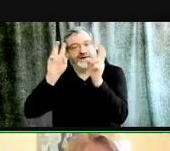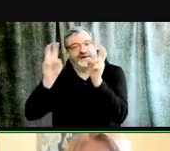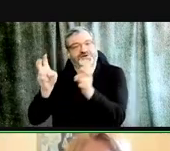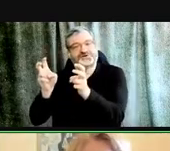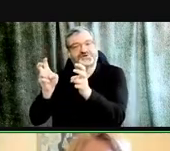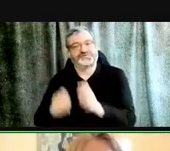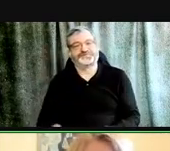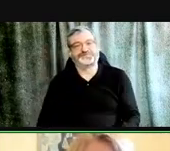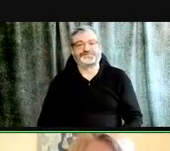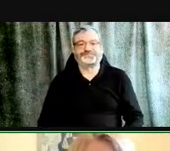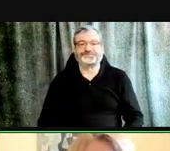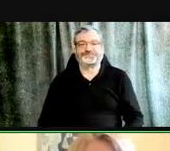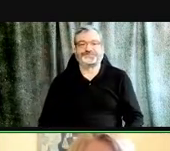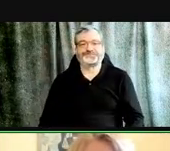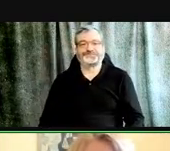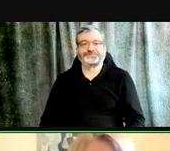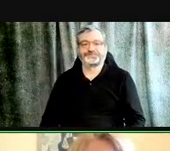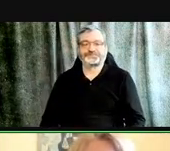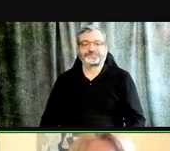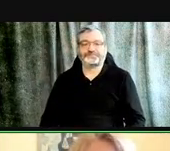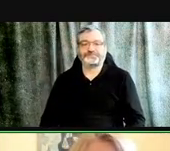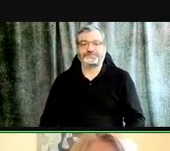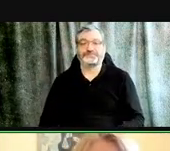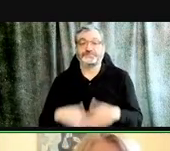So what we wanted to do is when people